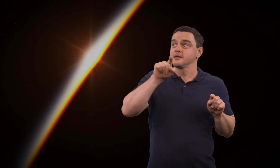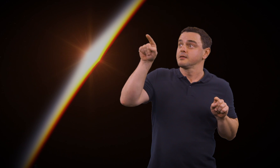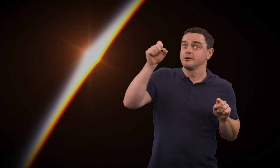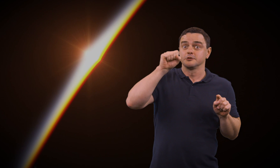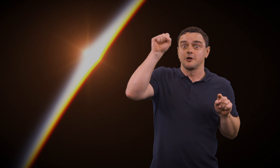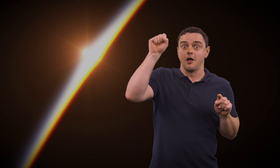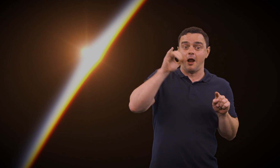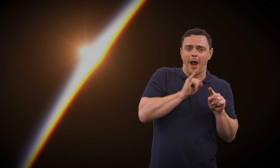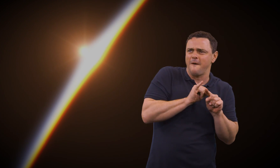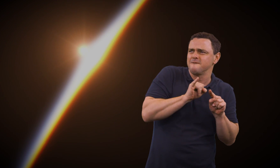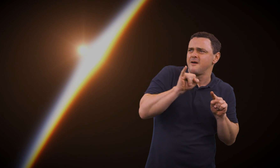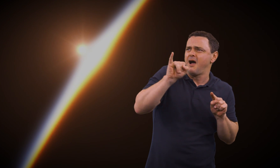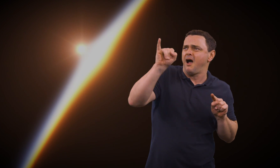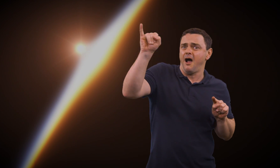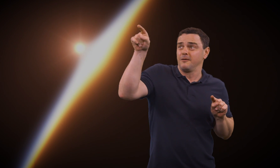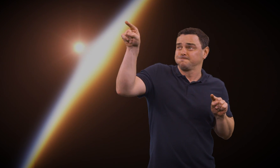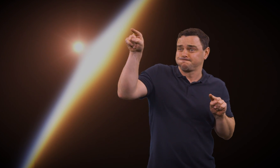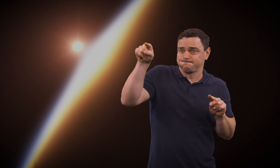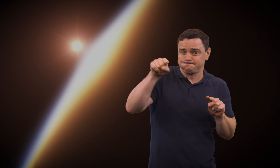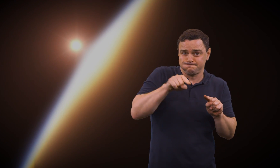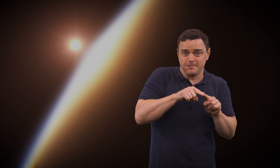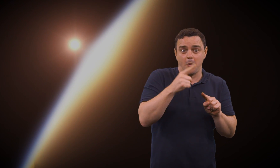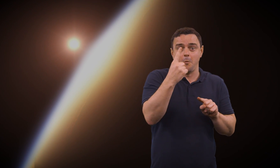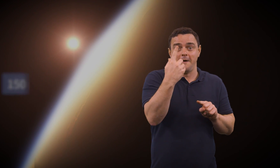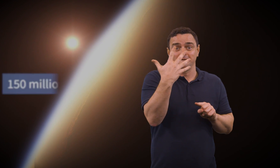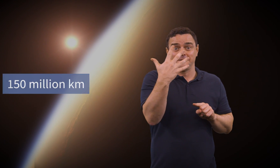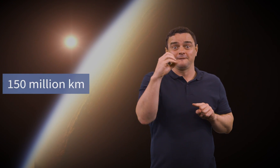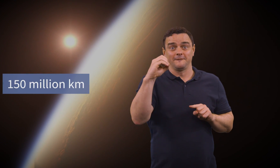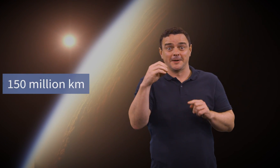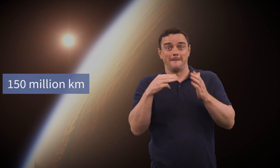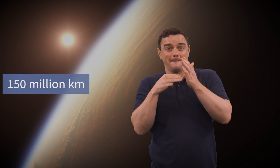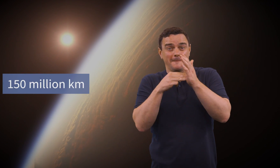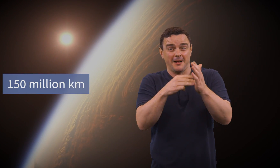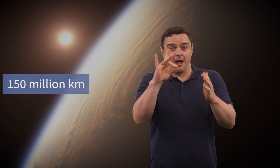The distance from the Earth to the sun is 150 million km.